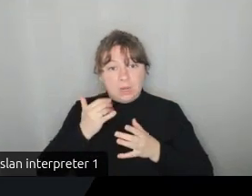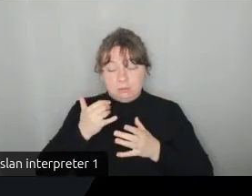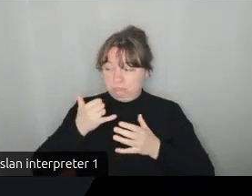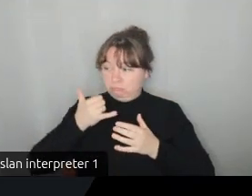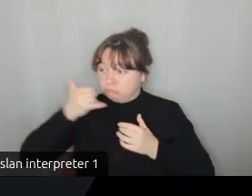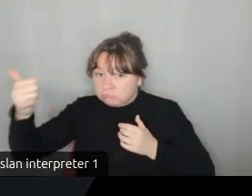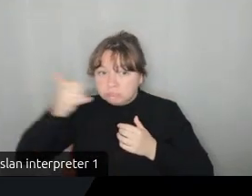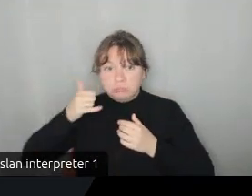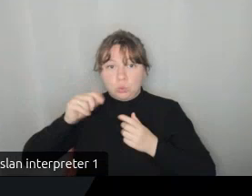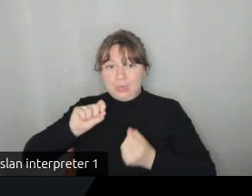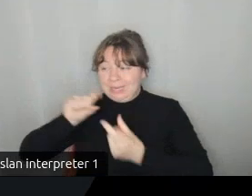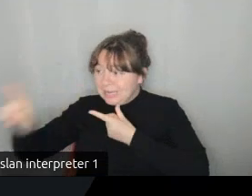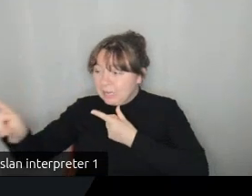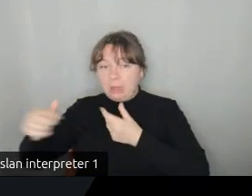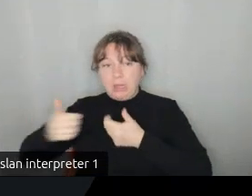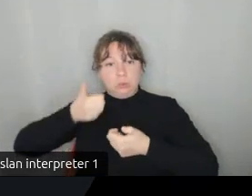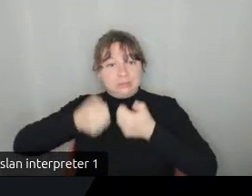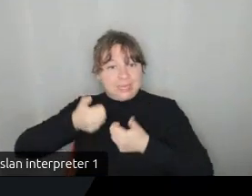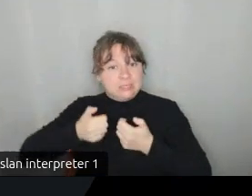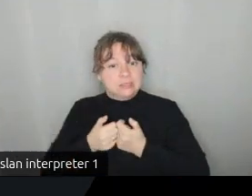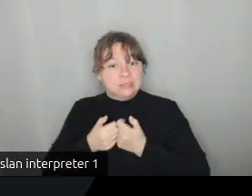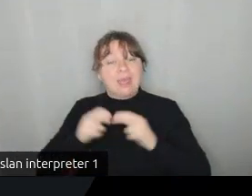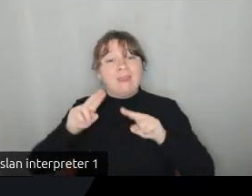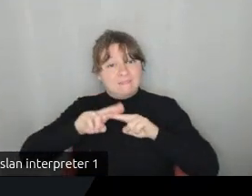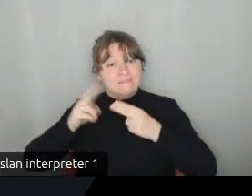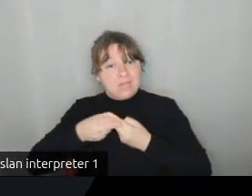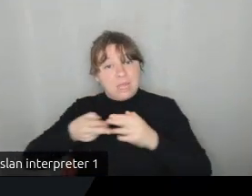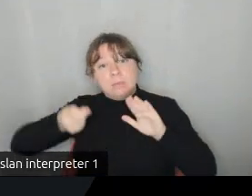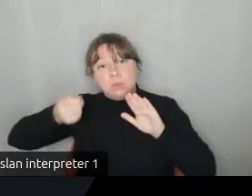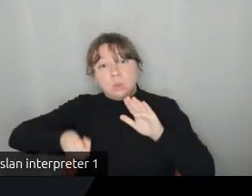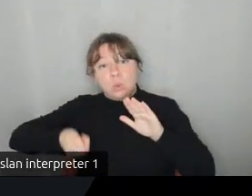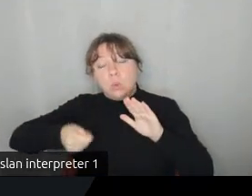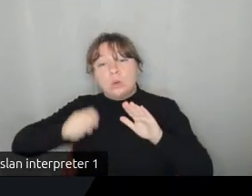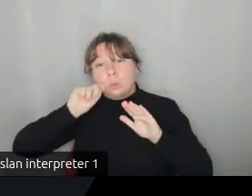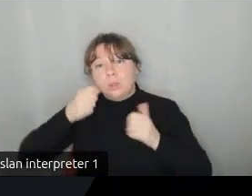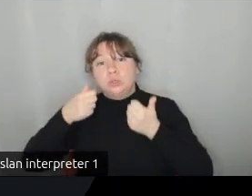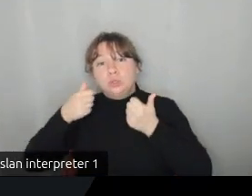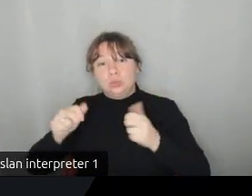court orders like I said previously tend to use a parenting application as the best method for